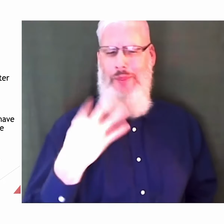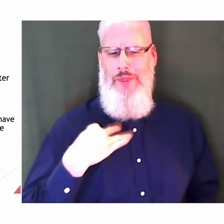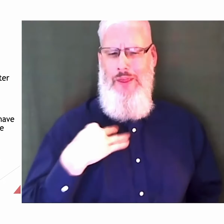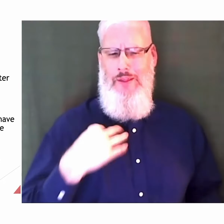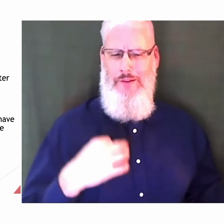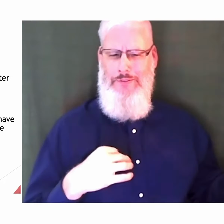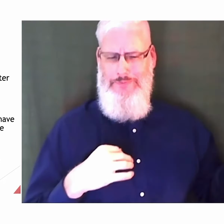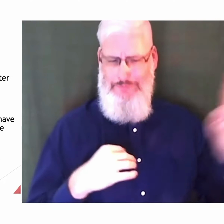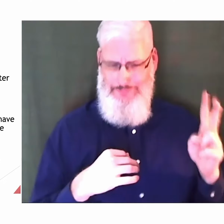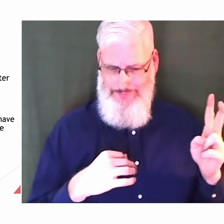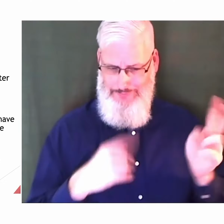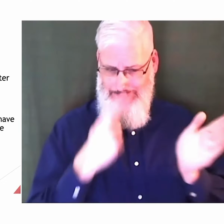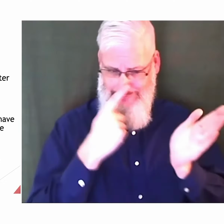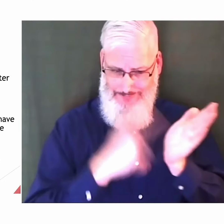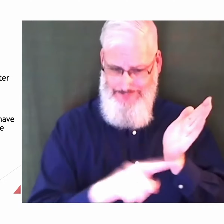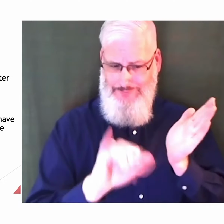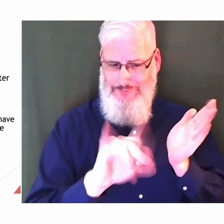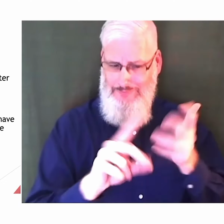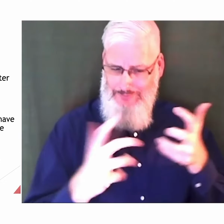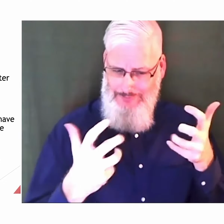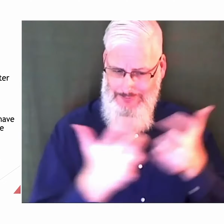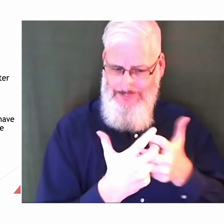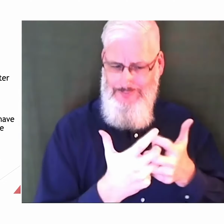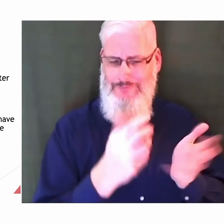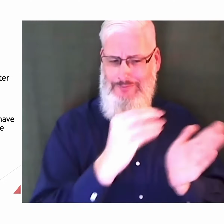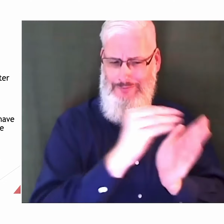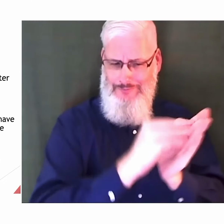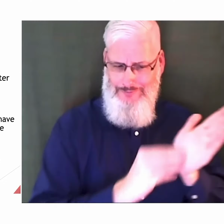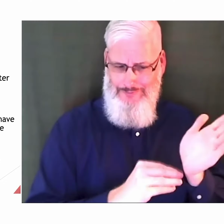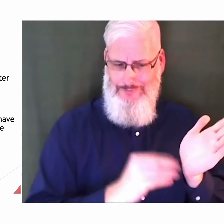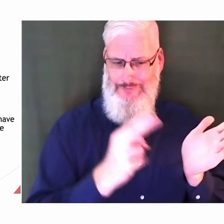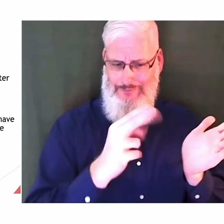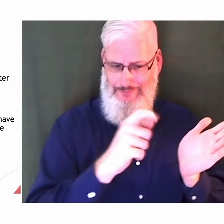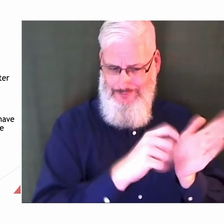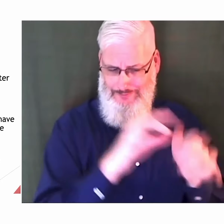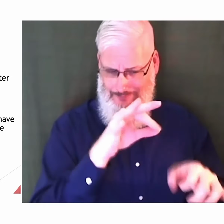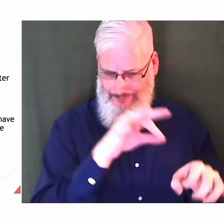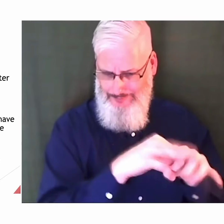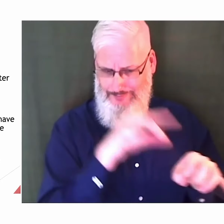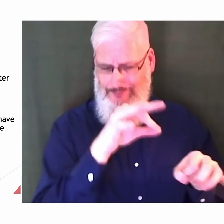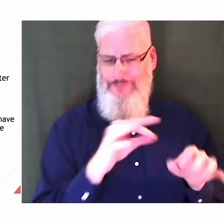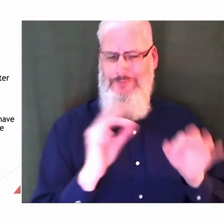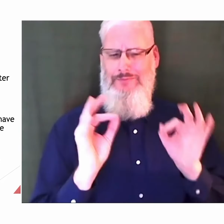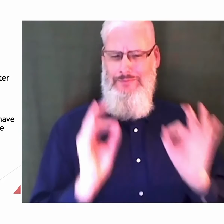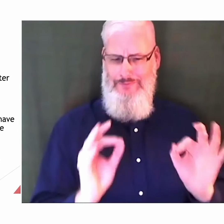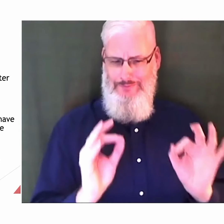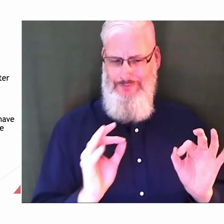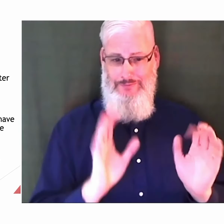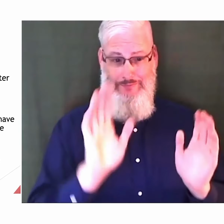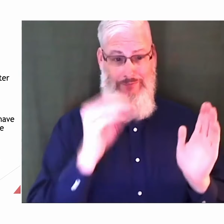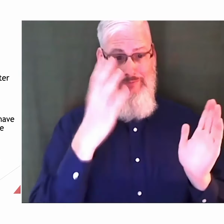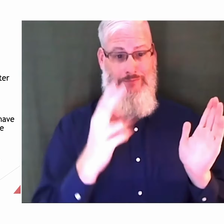They will check your photo ID, and witness you completing your ballot. You are exempt from signing the poll book,